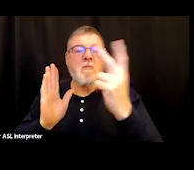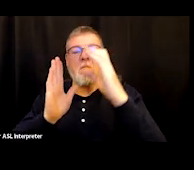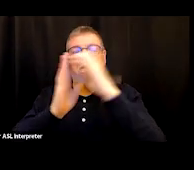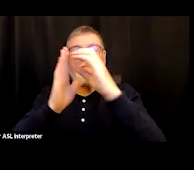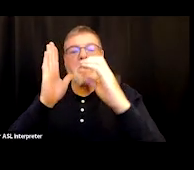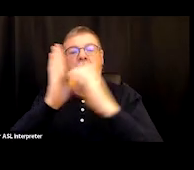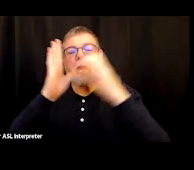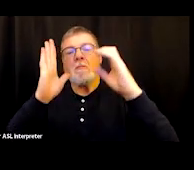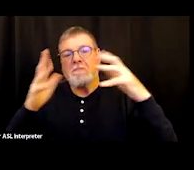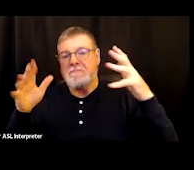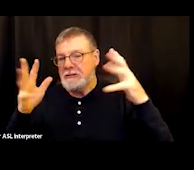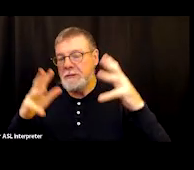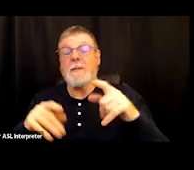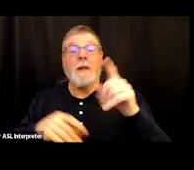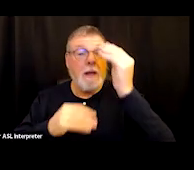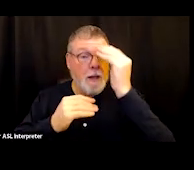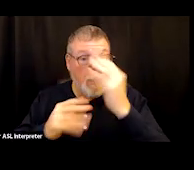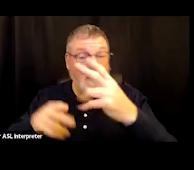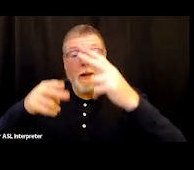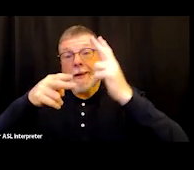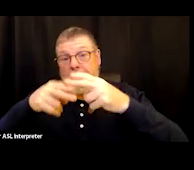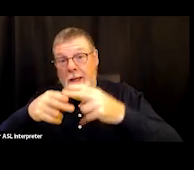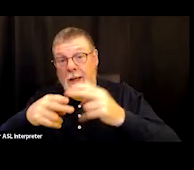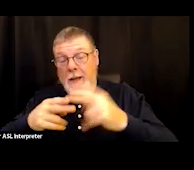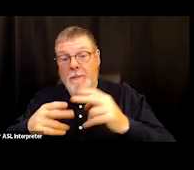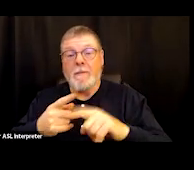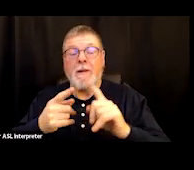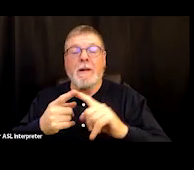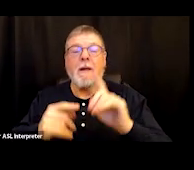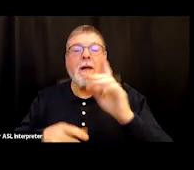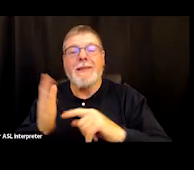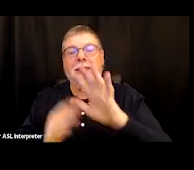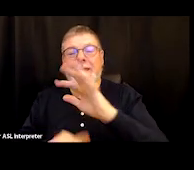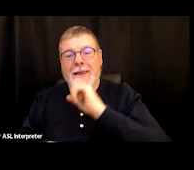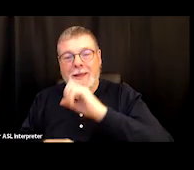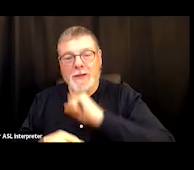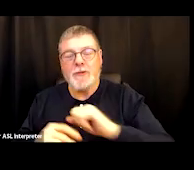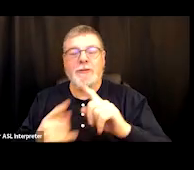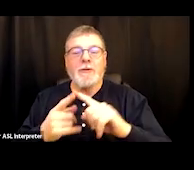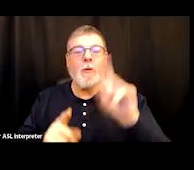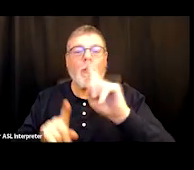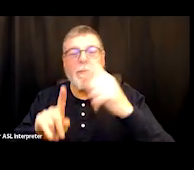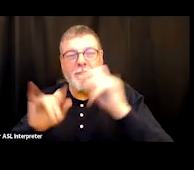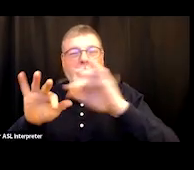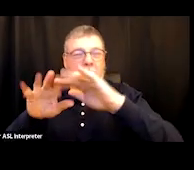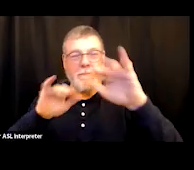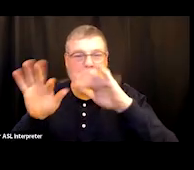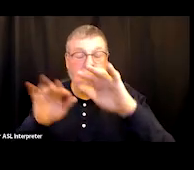where you're gonna provide the applicant's name, their demographics, their age. You definitely wanna state